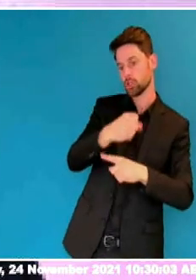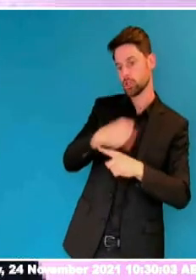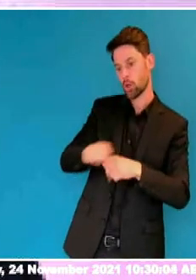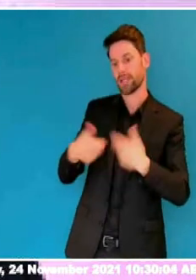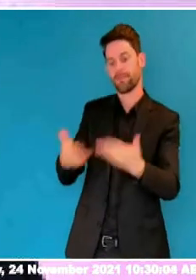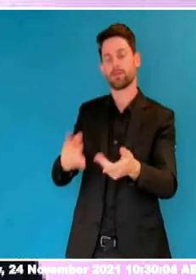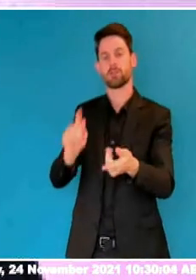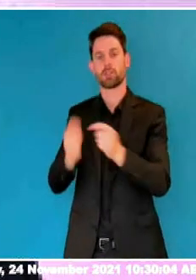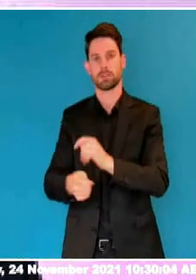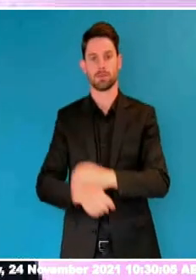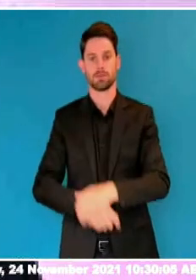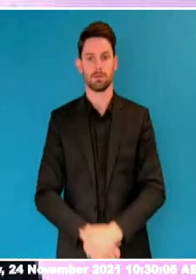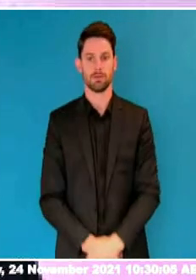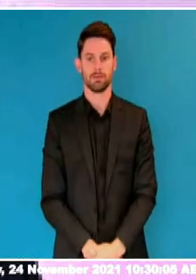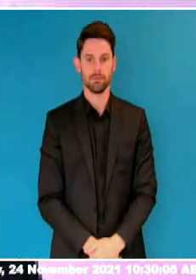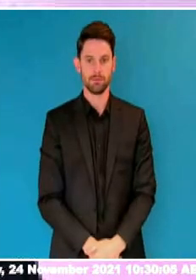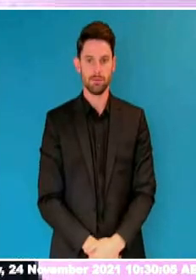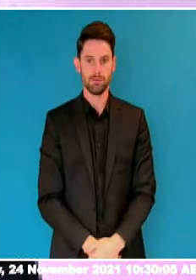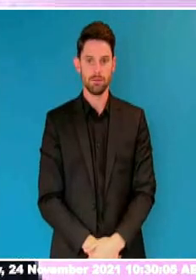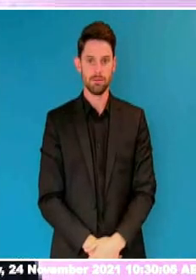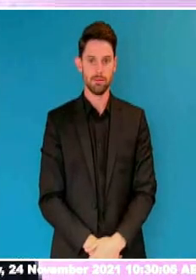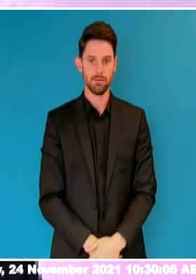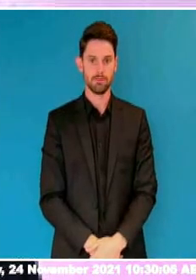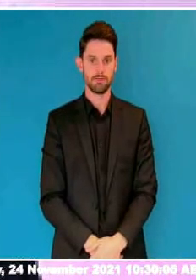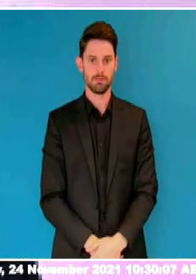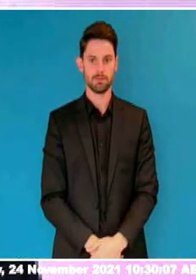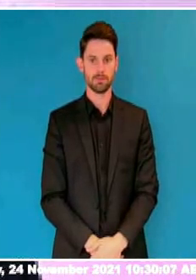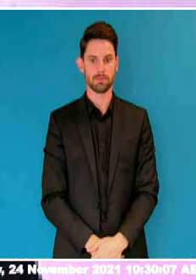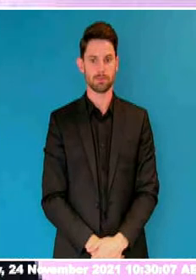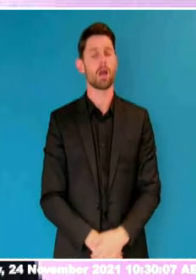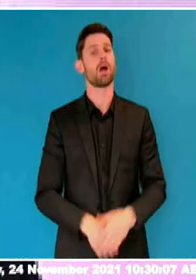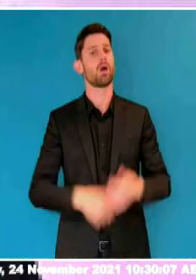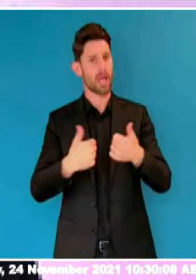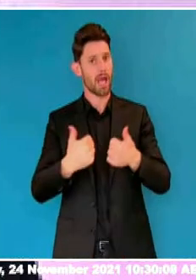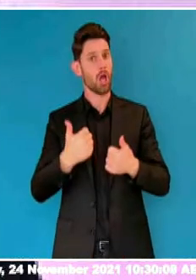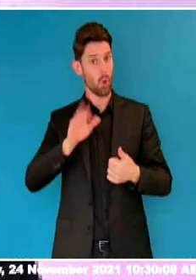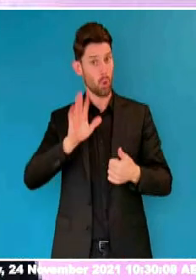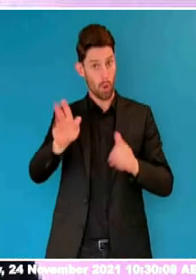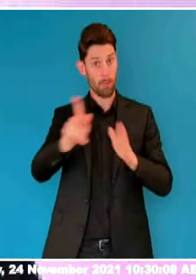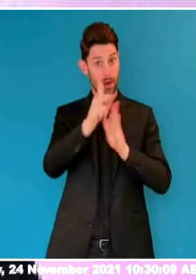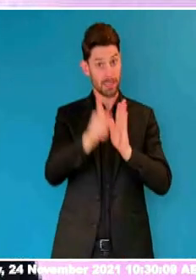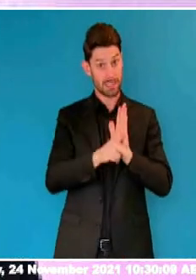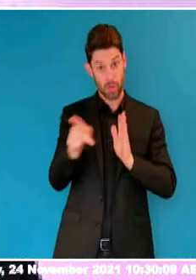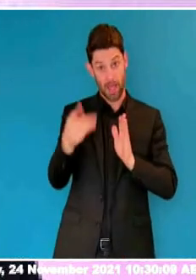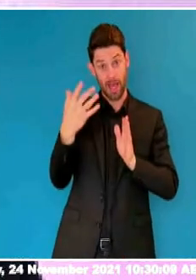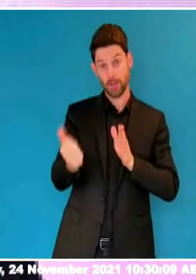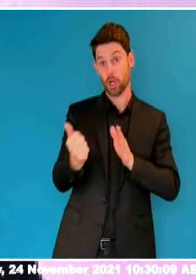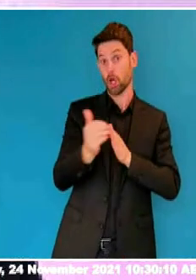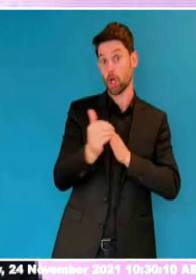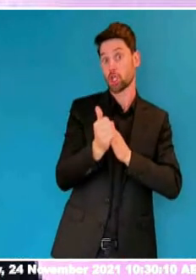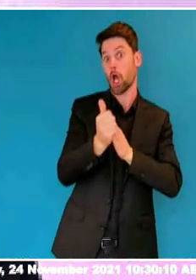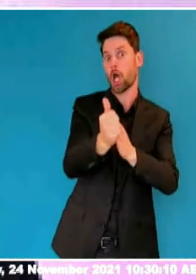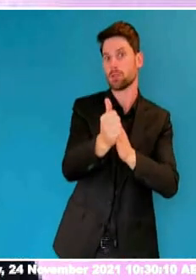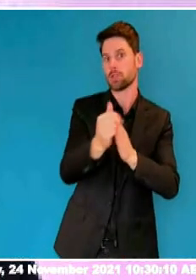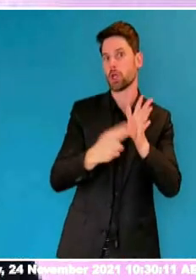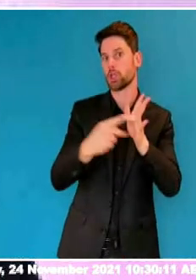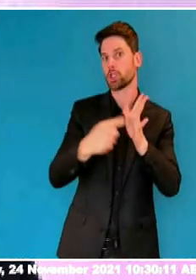Are there guidance notes that sit behind Accenture's policies to guide this decision making process?